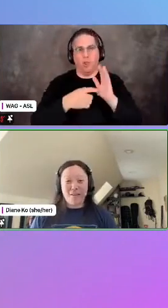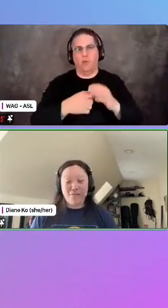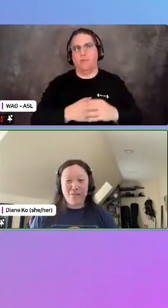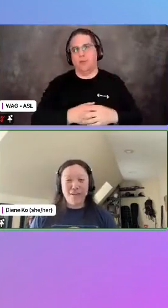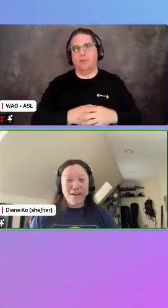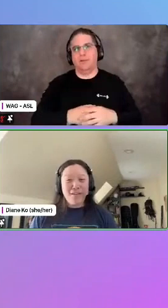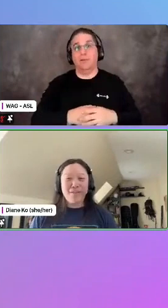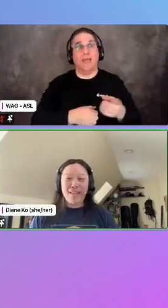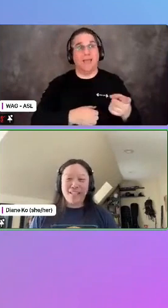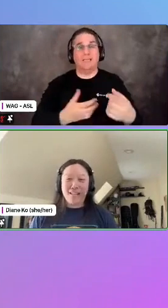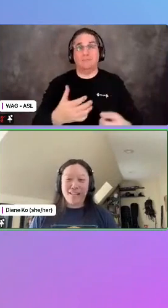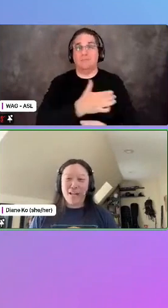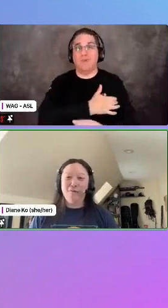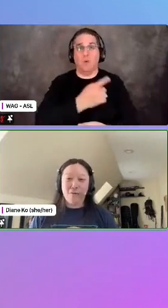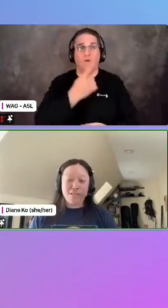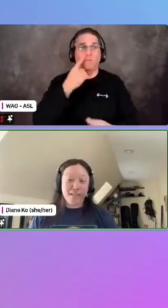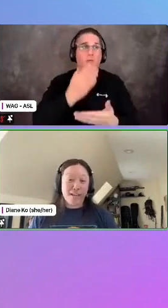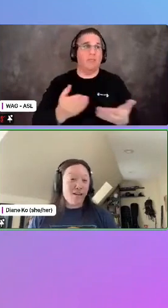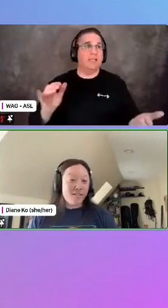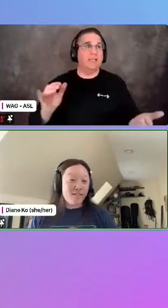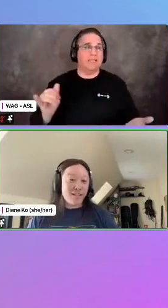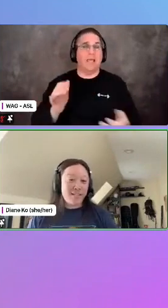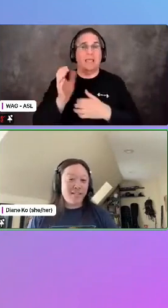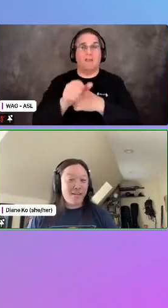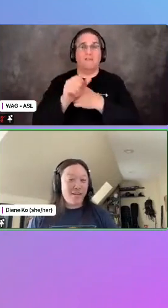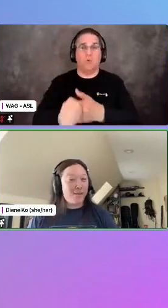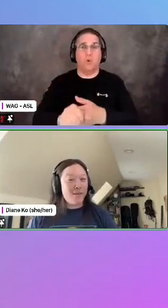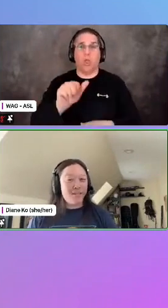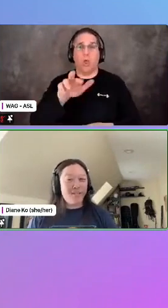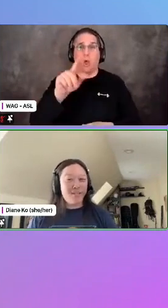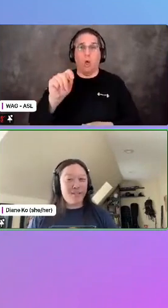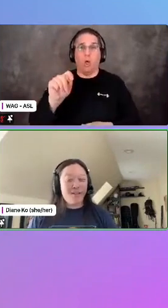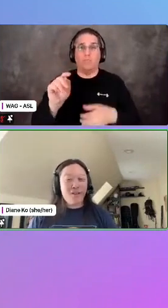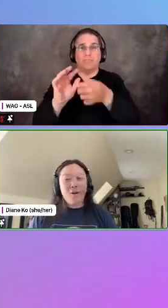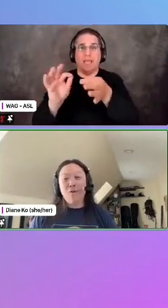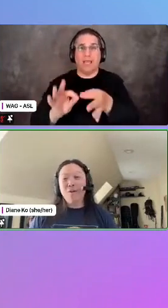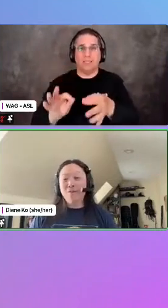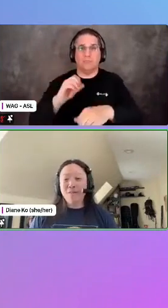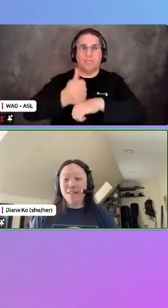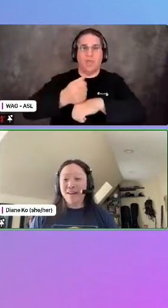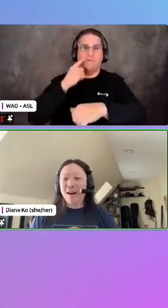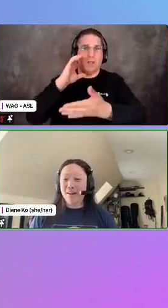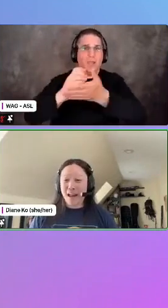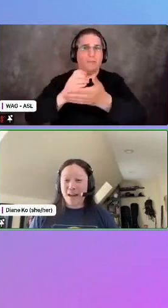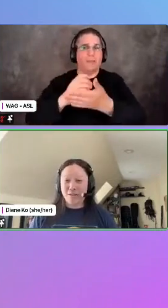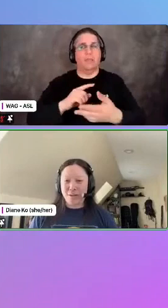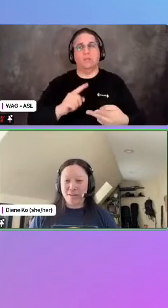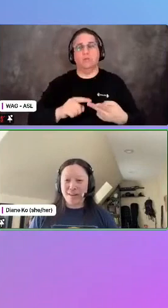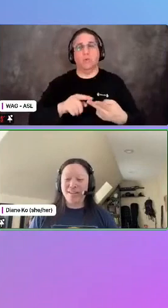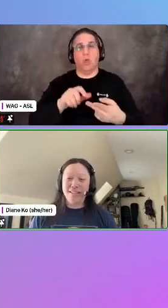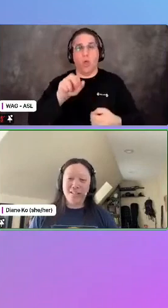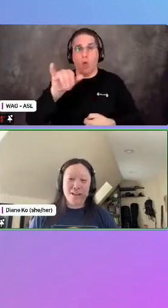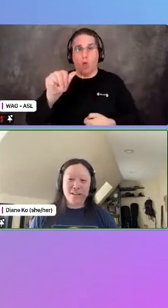be defined in a certain way to work properly. Alright, now that we have at